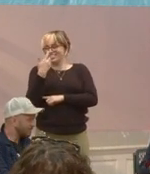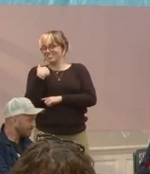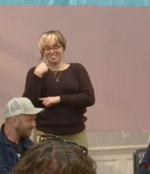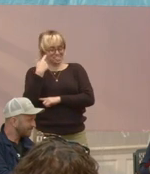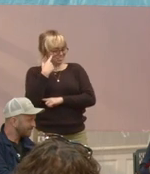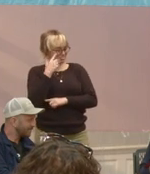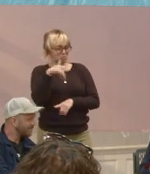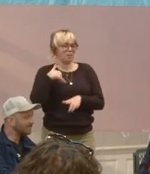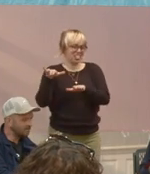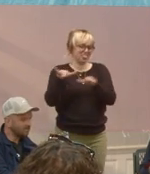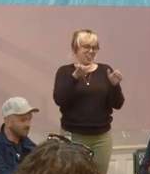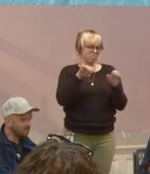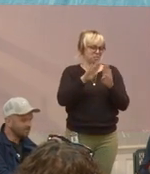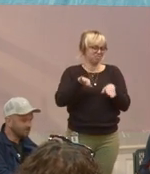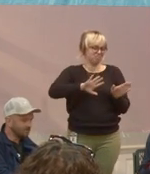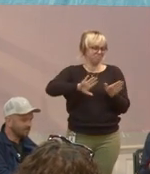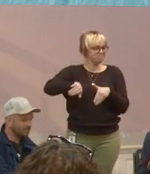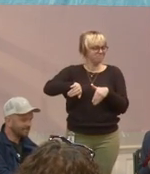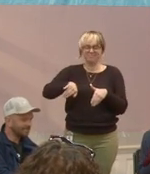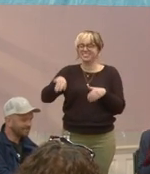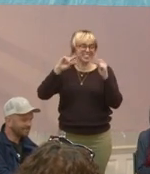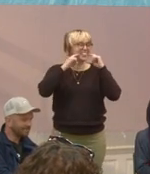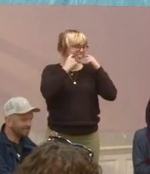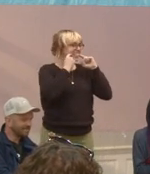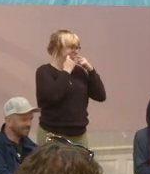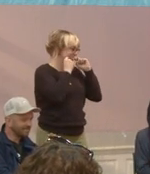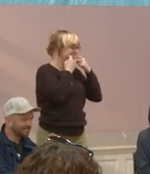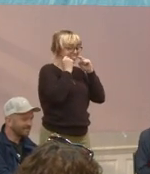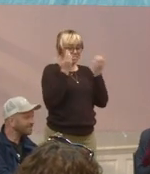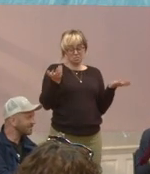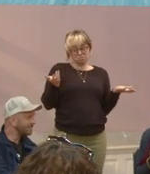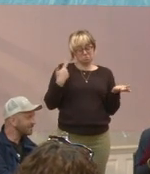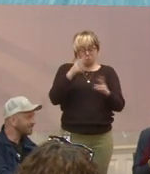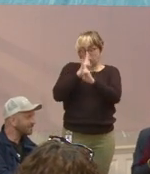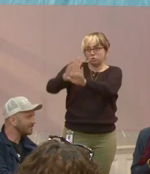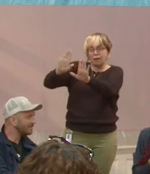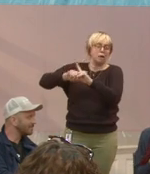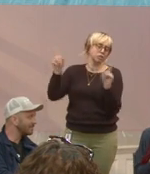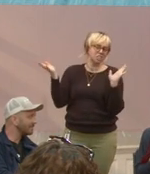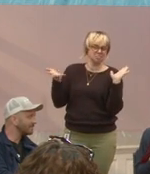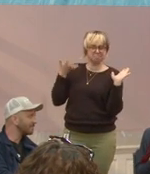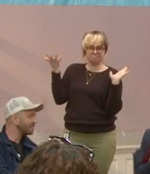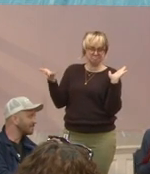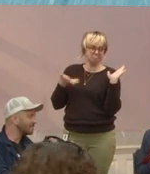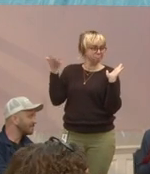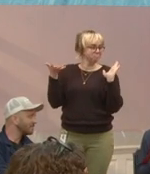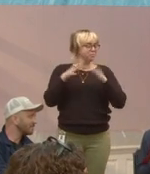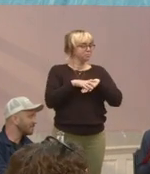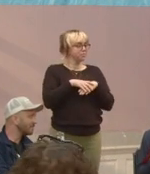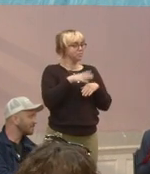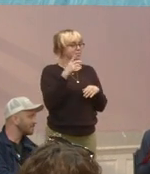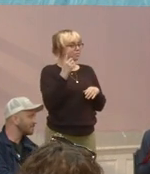leave the museum with all due respect and all of these all of